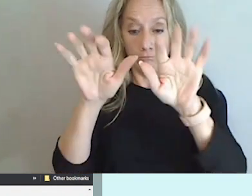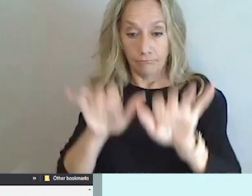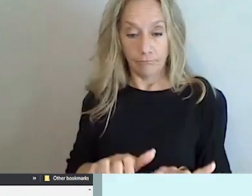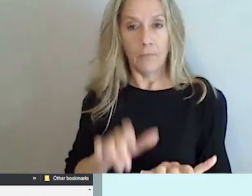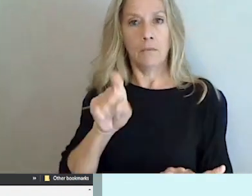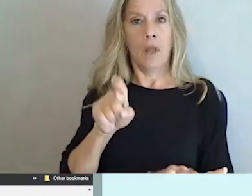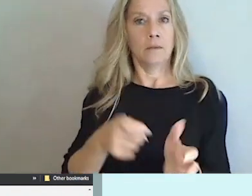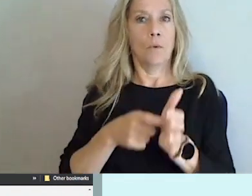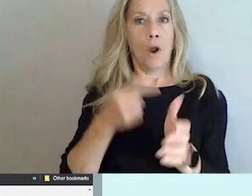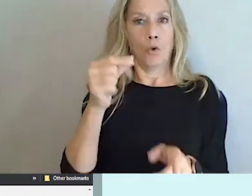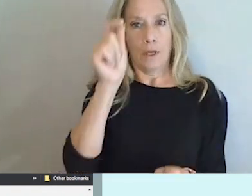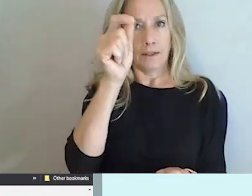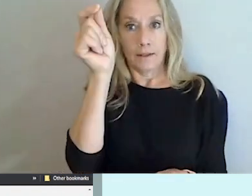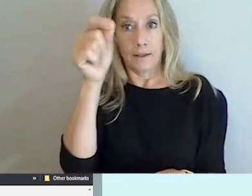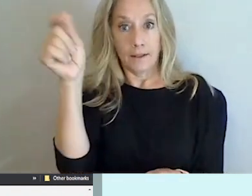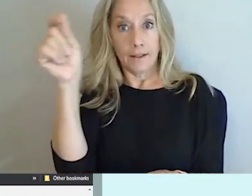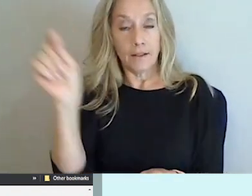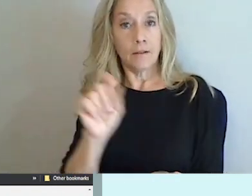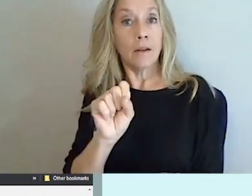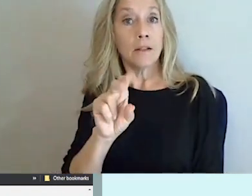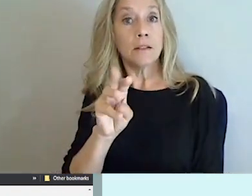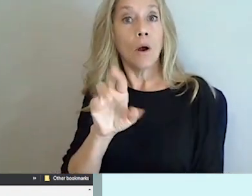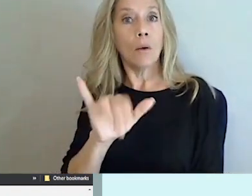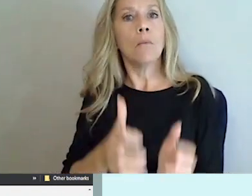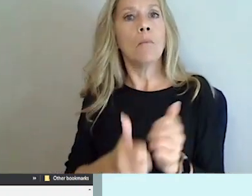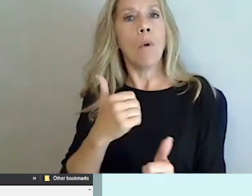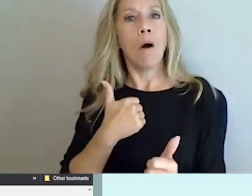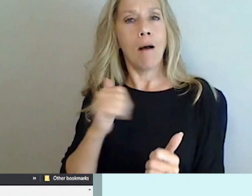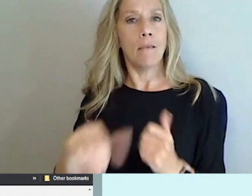Most Summary Pages have an Add Another hyperlink or a link to add